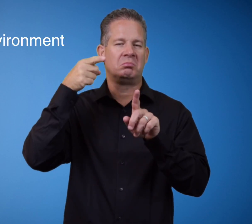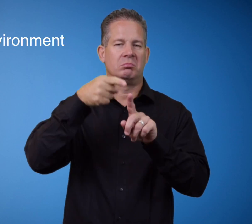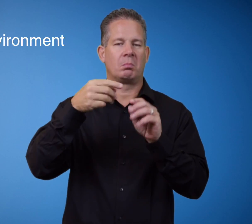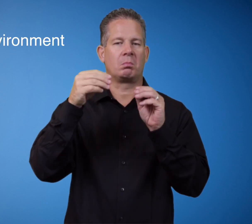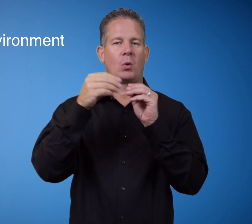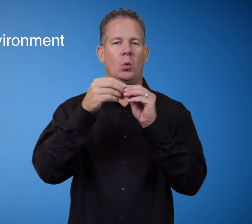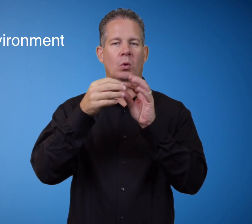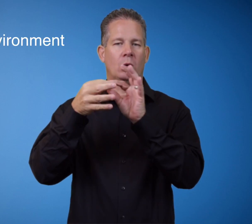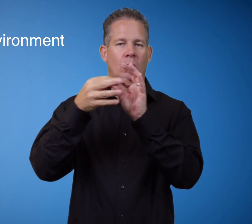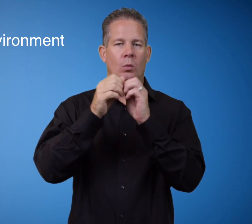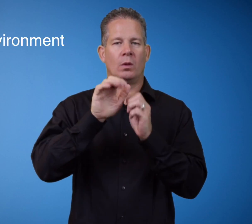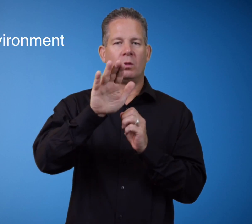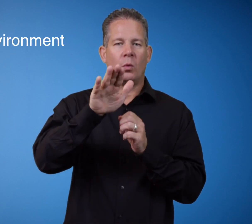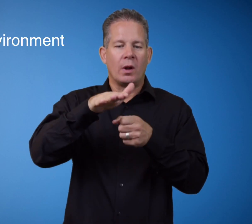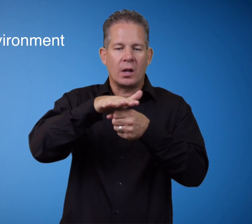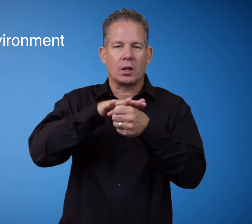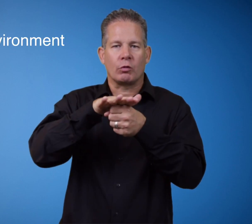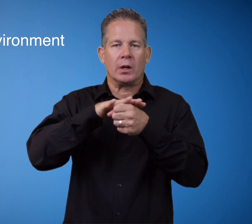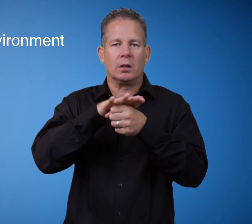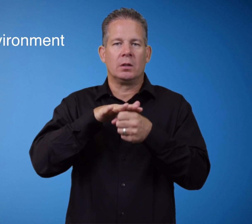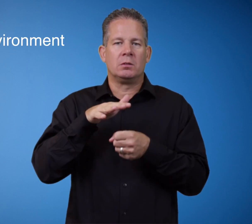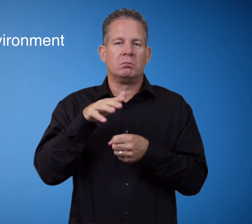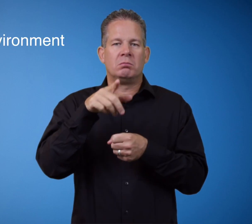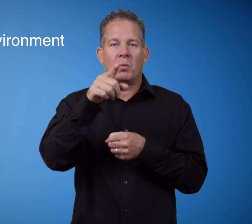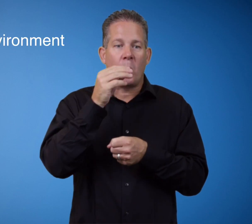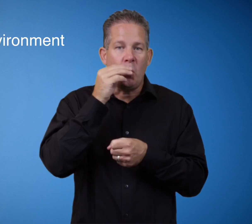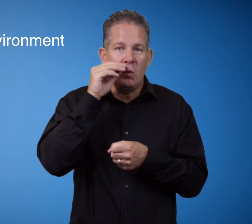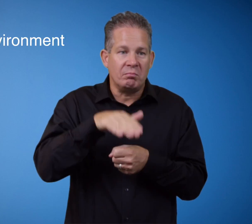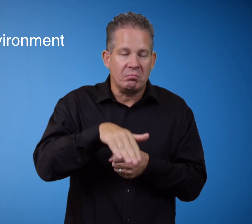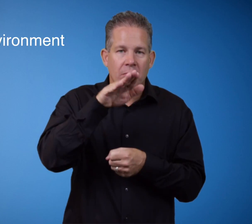Natural environment refers to the places that are close to your home.